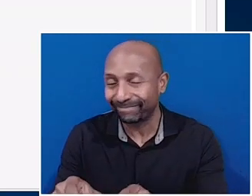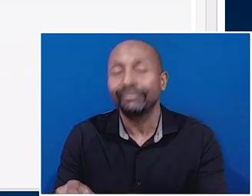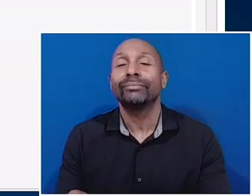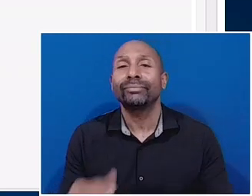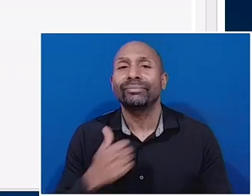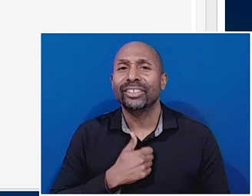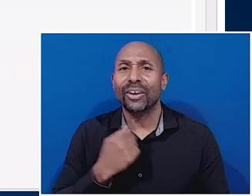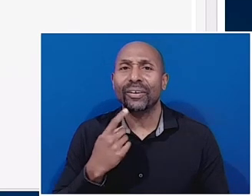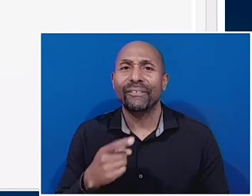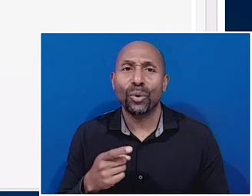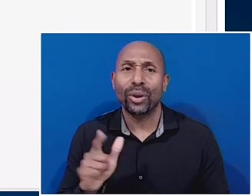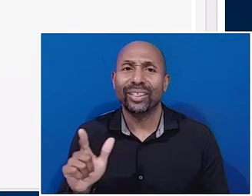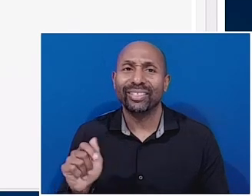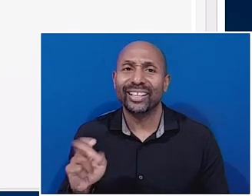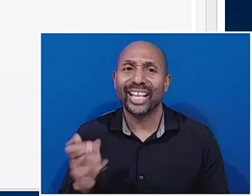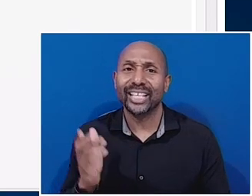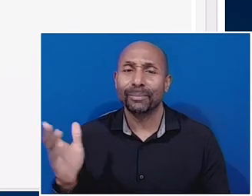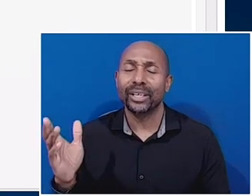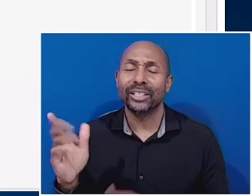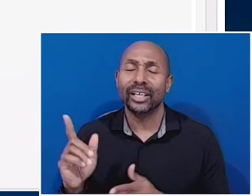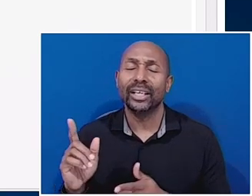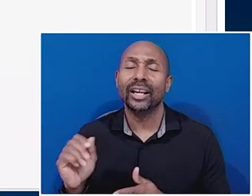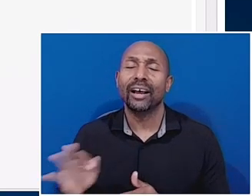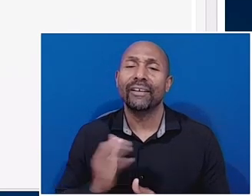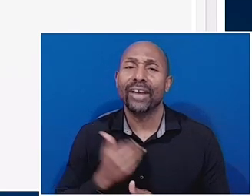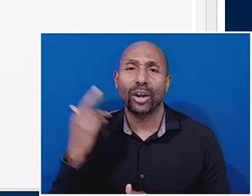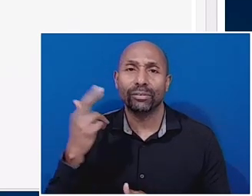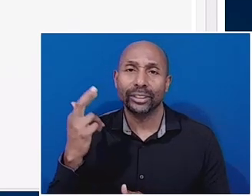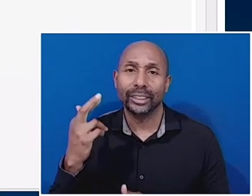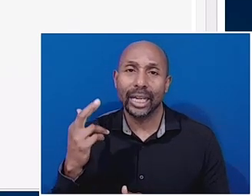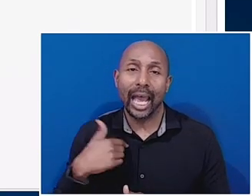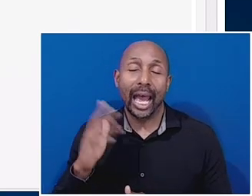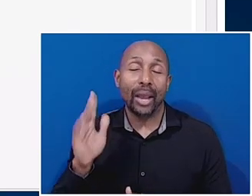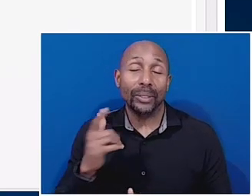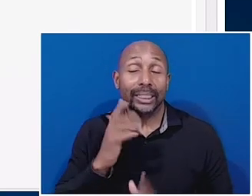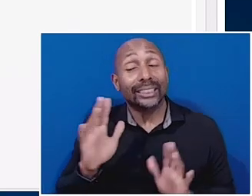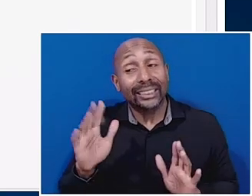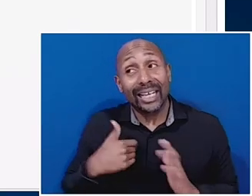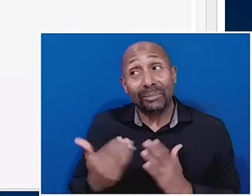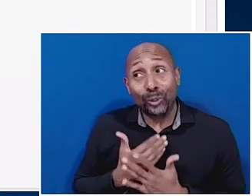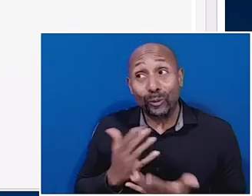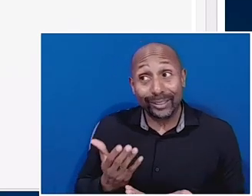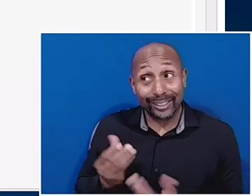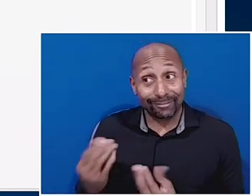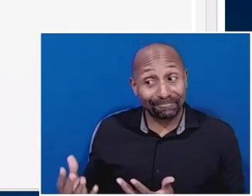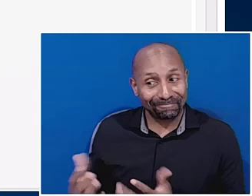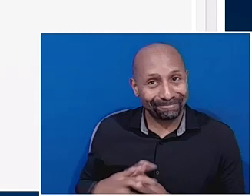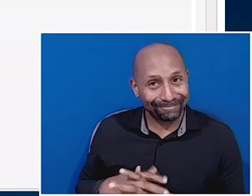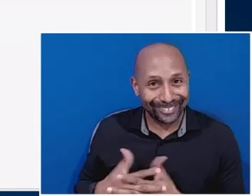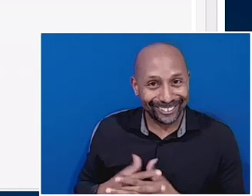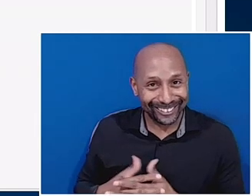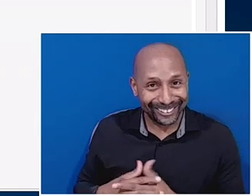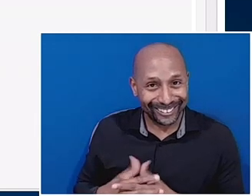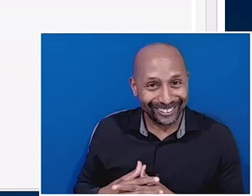submission of the rationale, I'm going to play the new kid card on that. Didn't realize when all of it came into